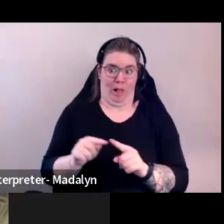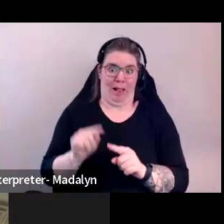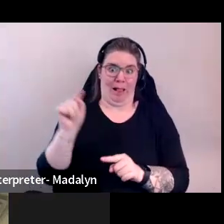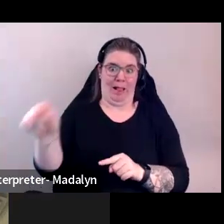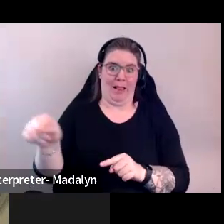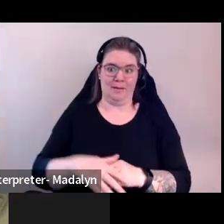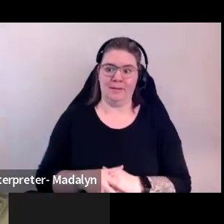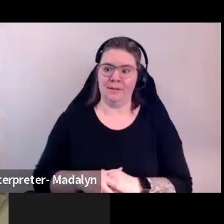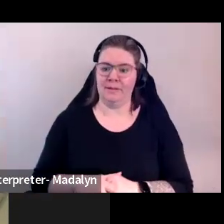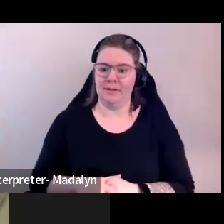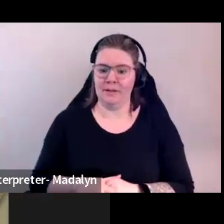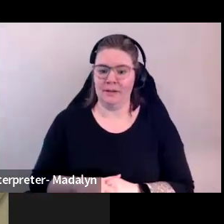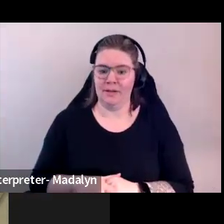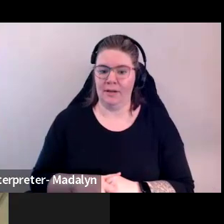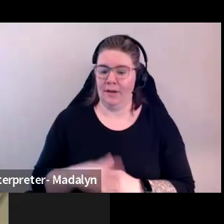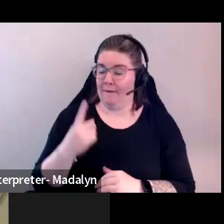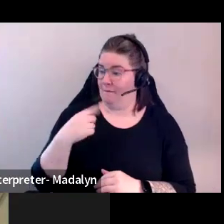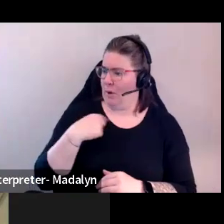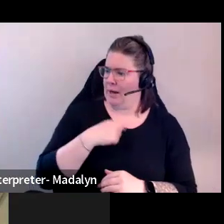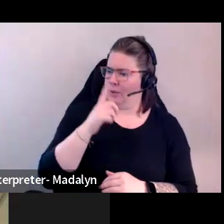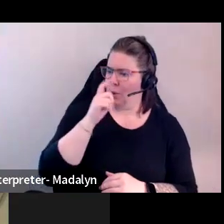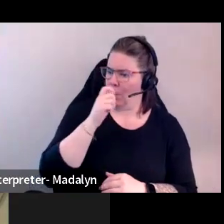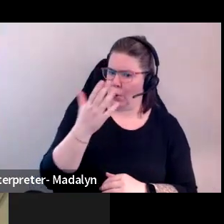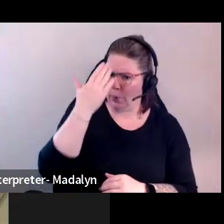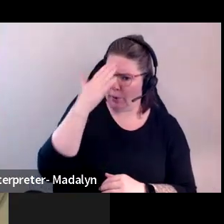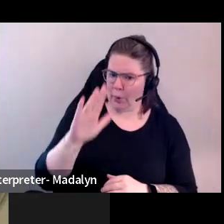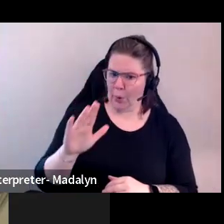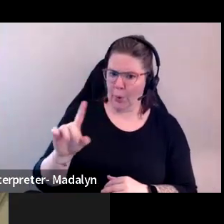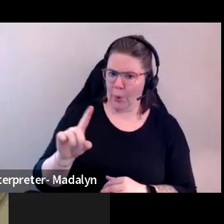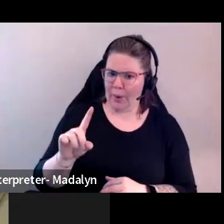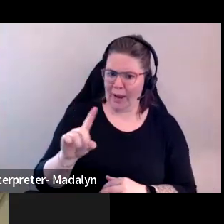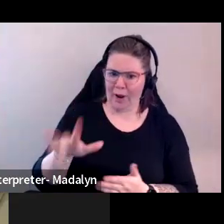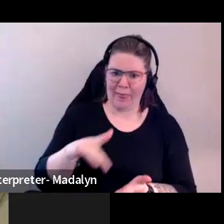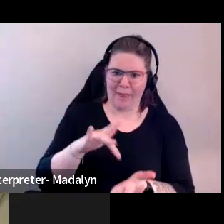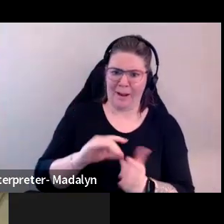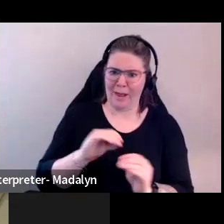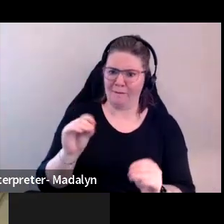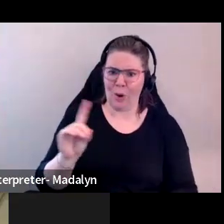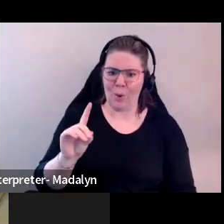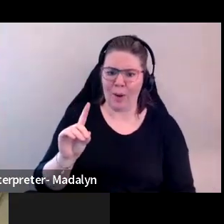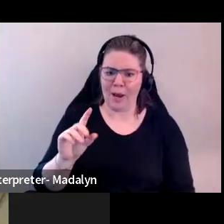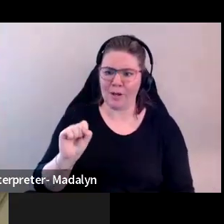Don Posh: Oops. Brooke Wilson (she/her): And and for us who don't necessarily know where the middle of nowhere Spooner, is, what state is that in.